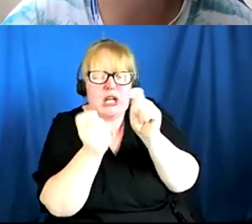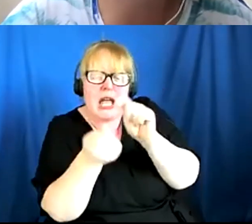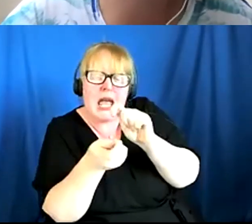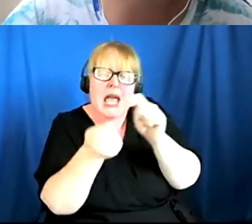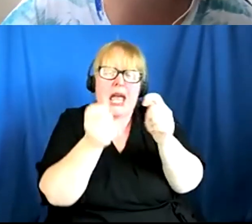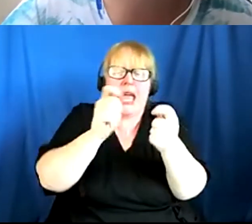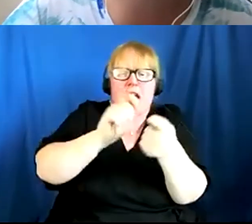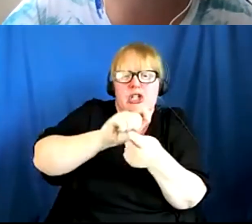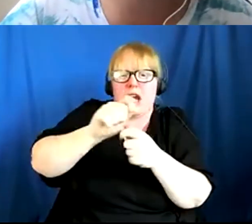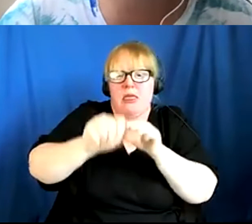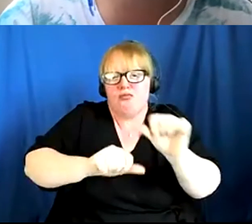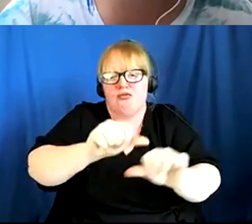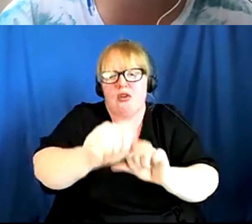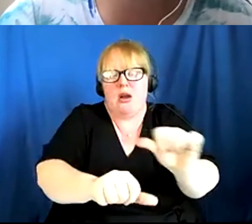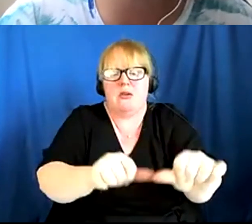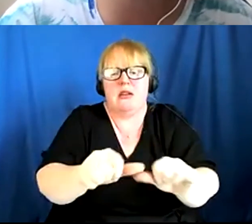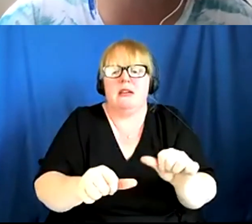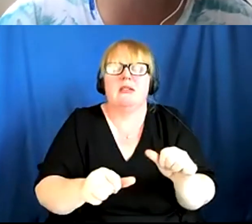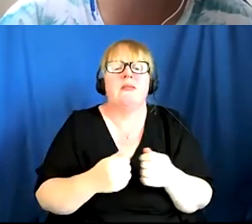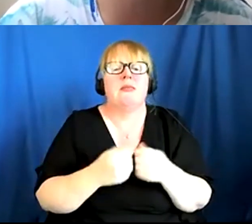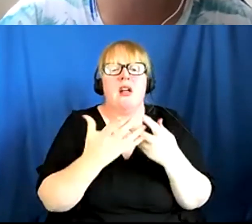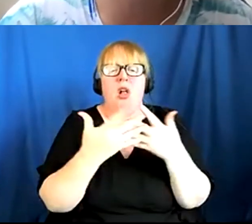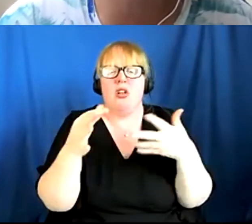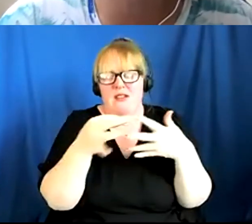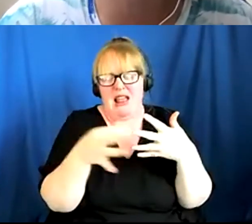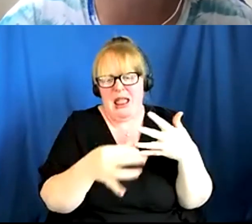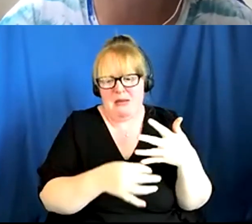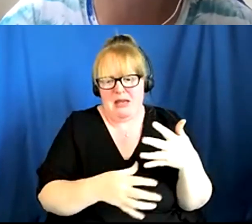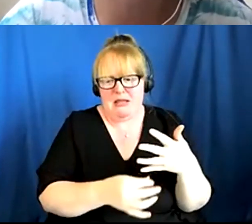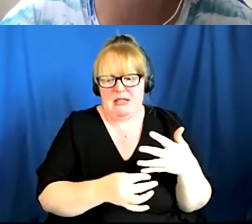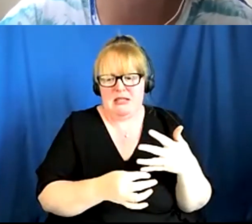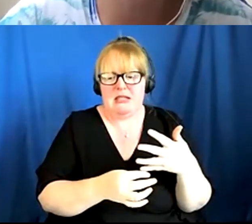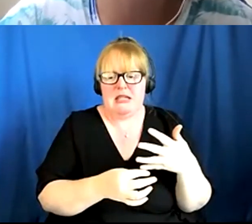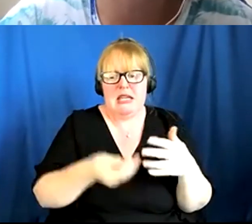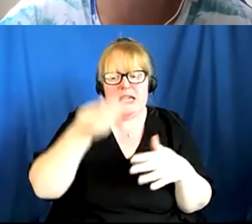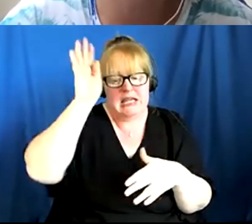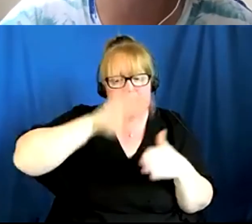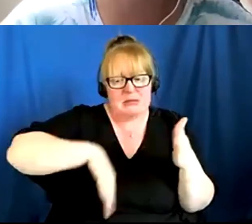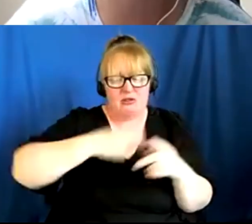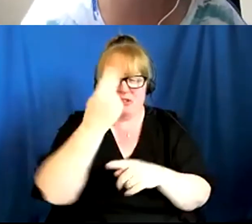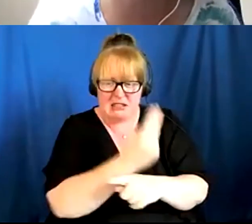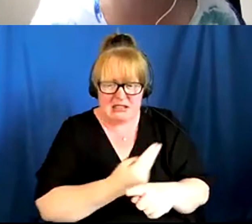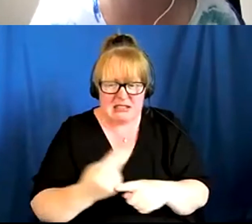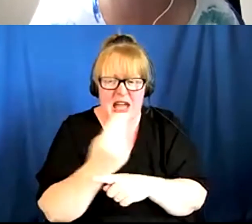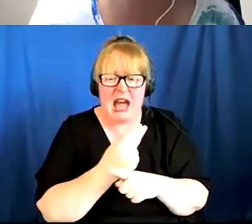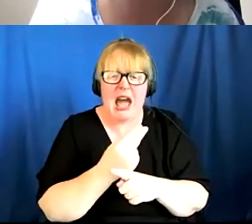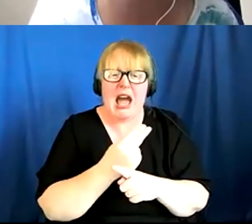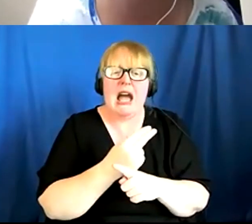lots of elements like in experience design, which is kind of borrowed from very commercial, you know, very commercial space.